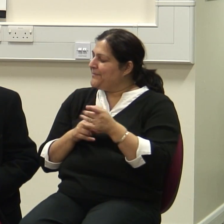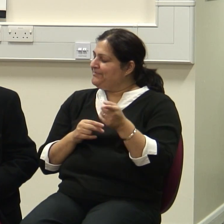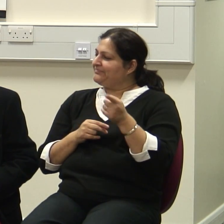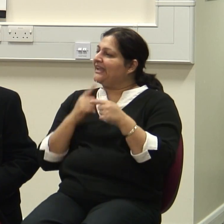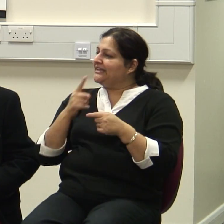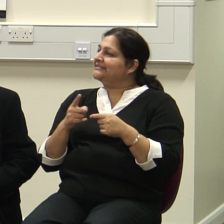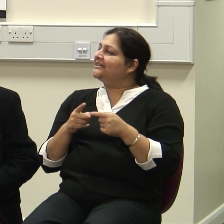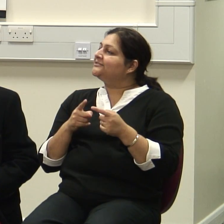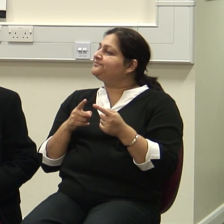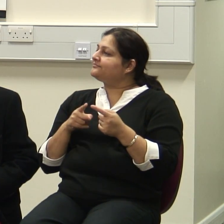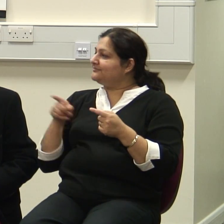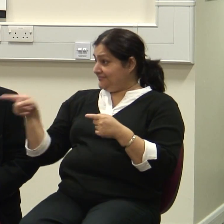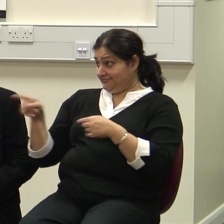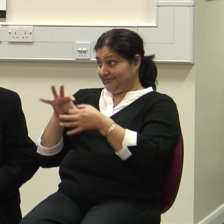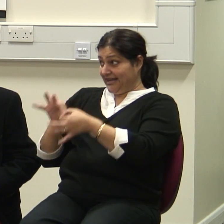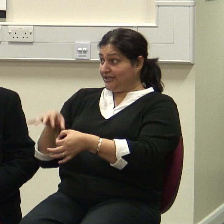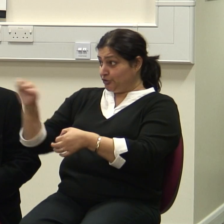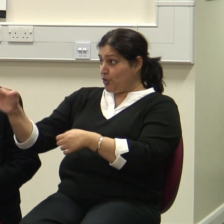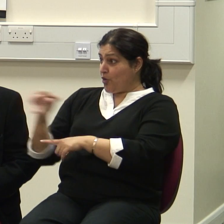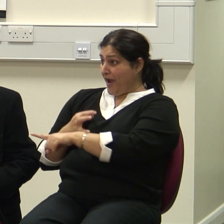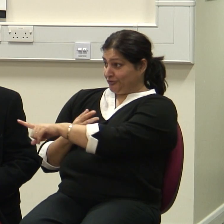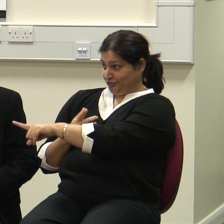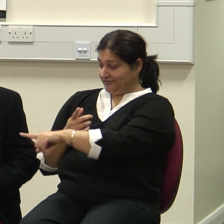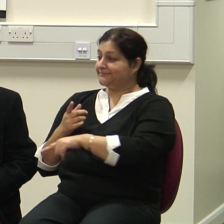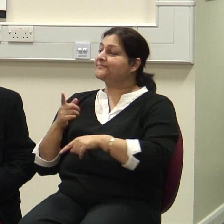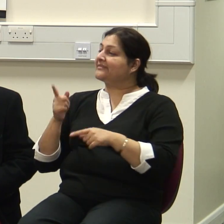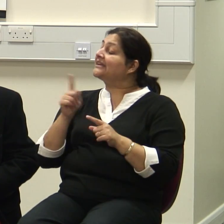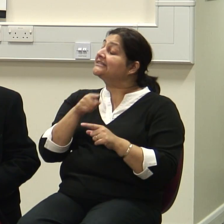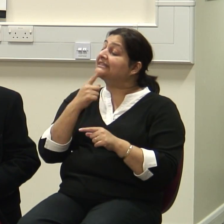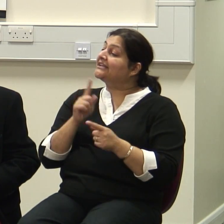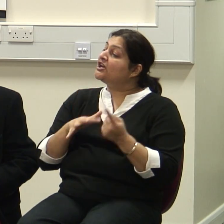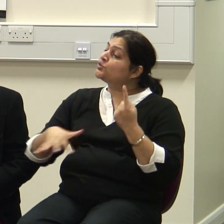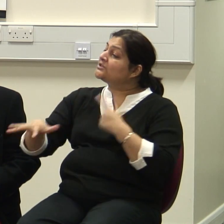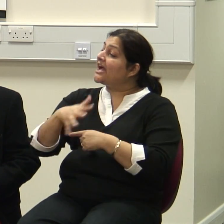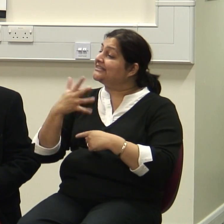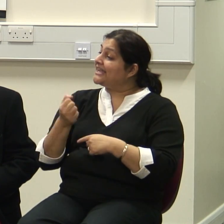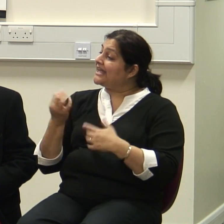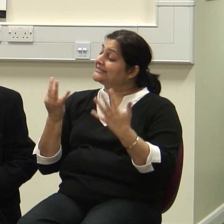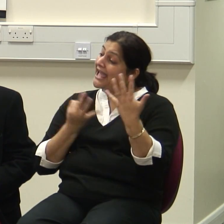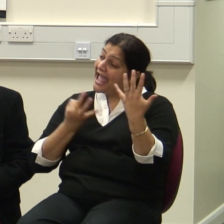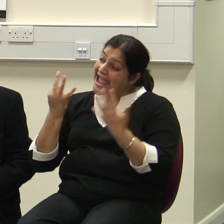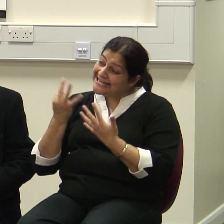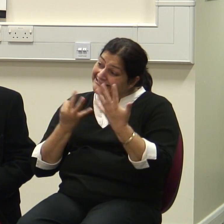to coercion, this pertains to your question – that society has eighteen years in which